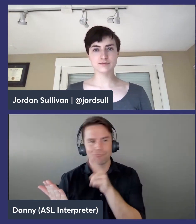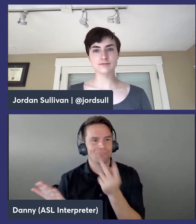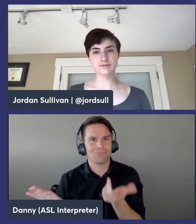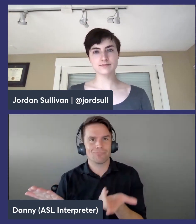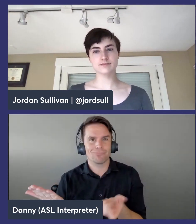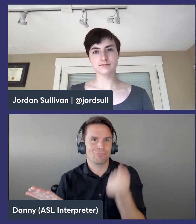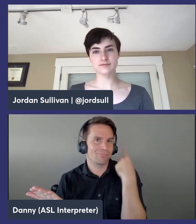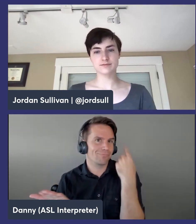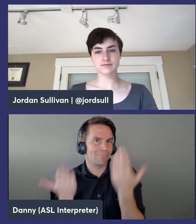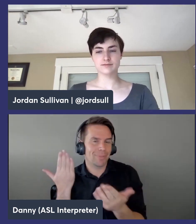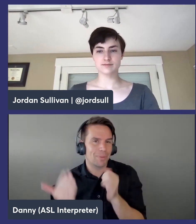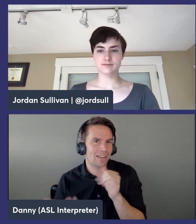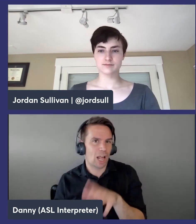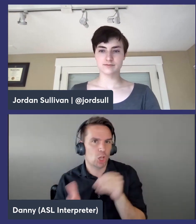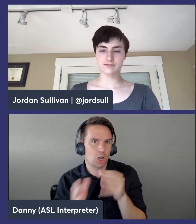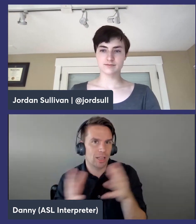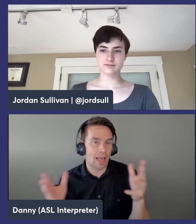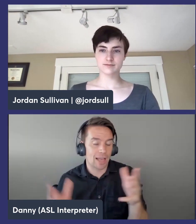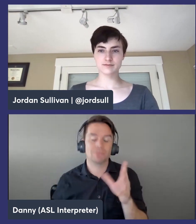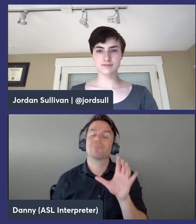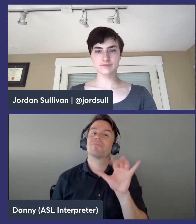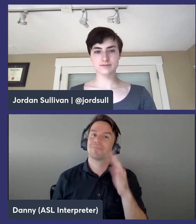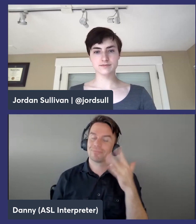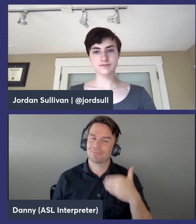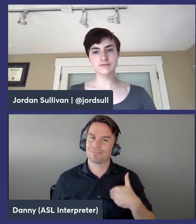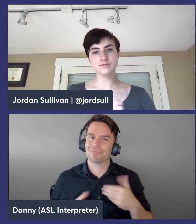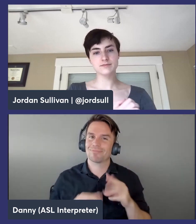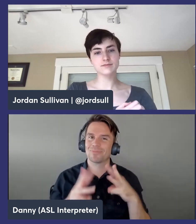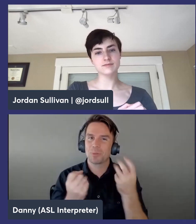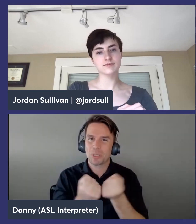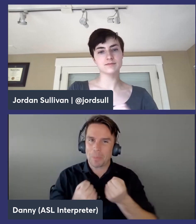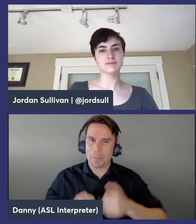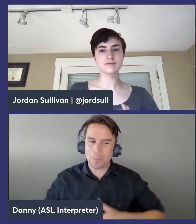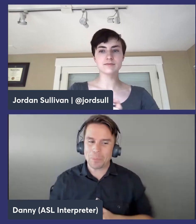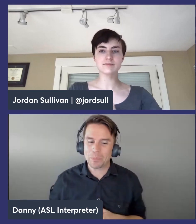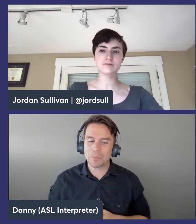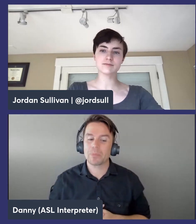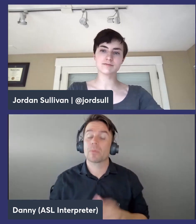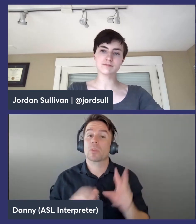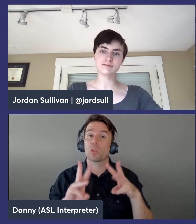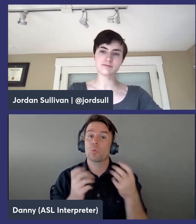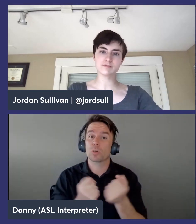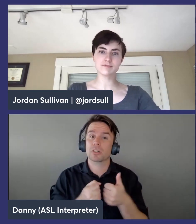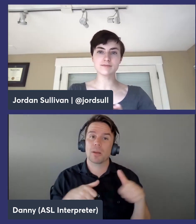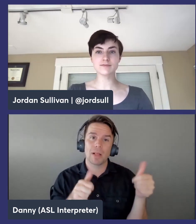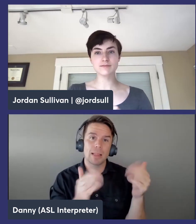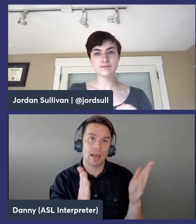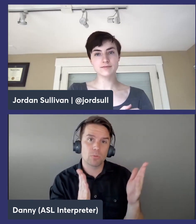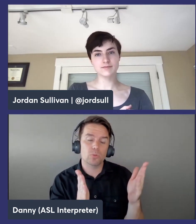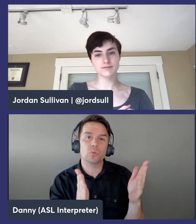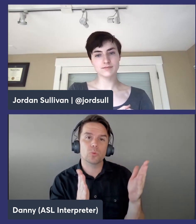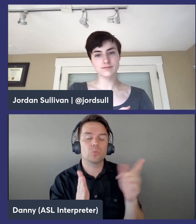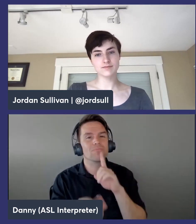And so that's where workshops come in. And it's a learning environment.